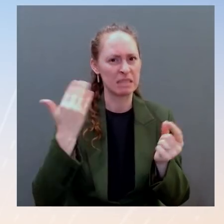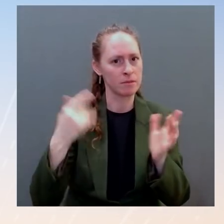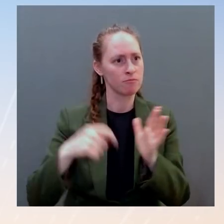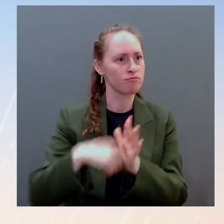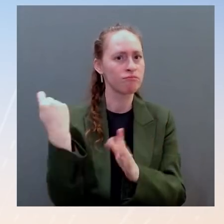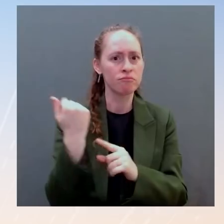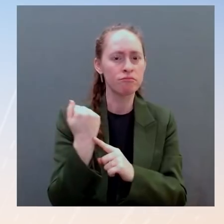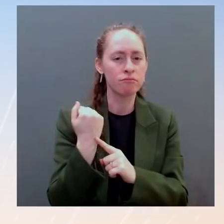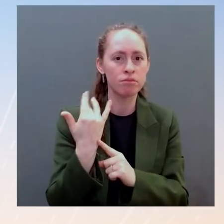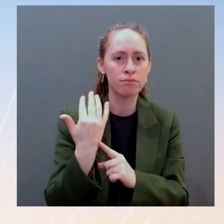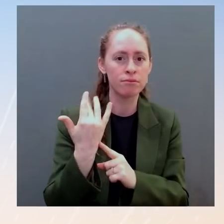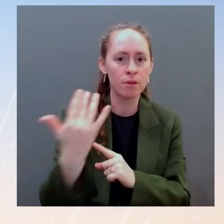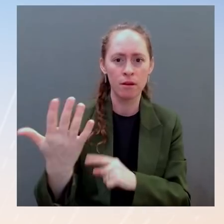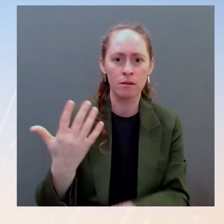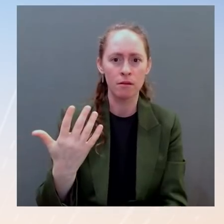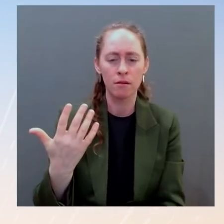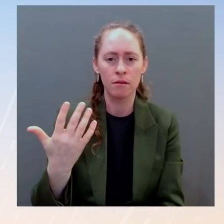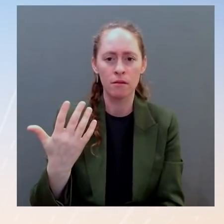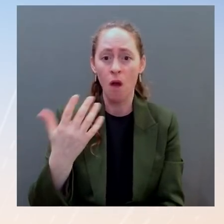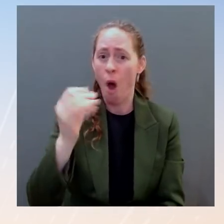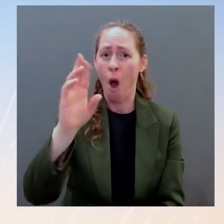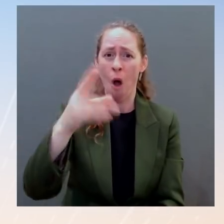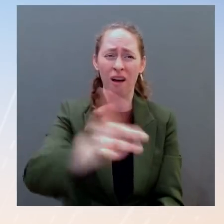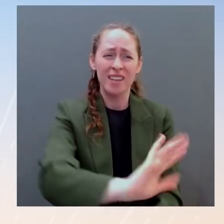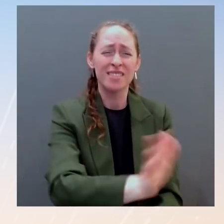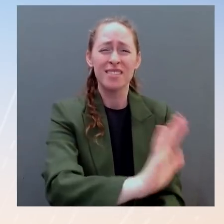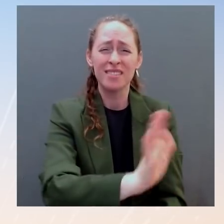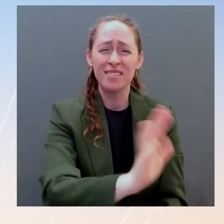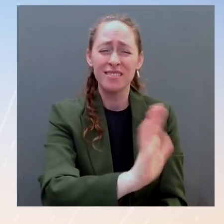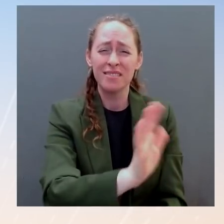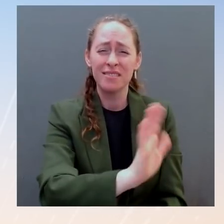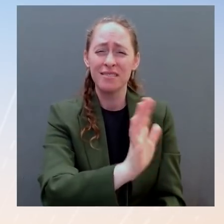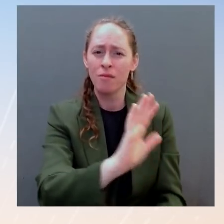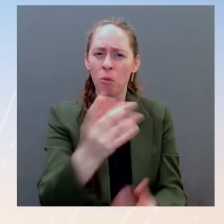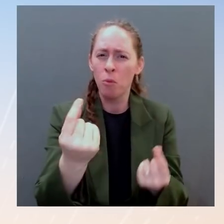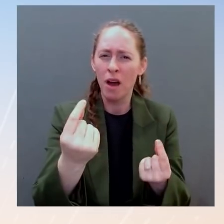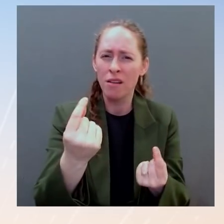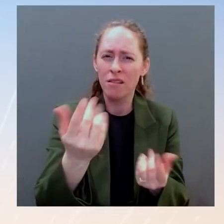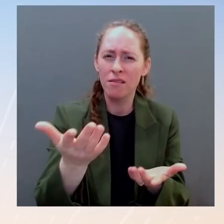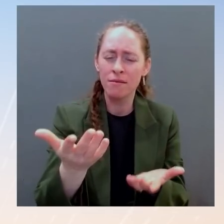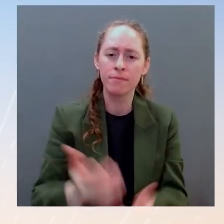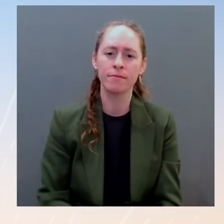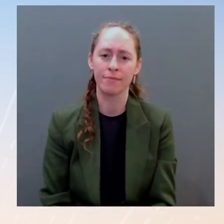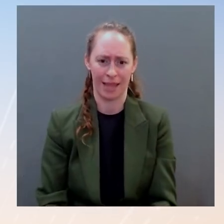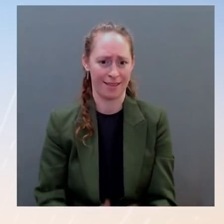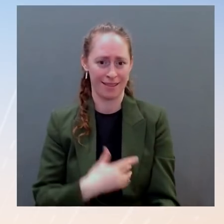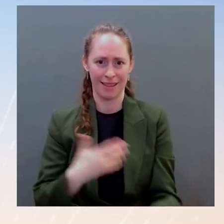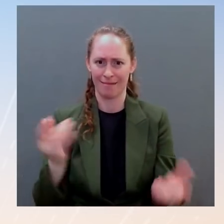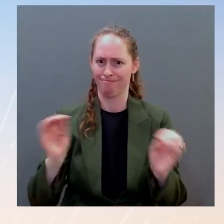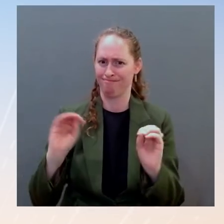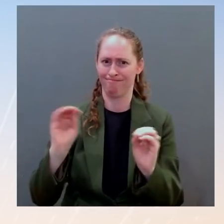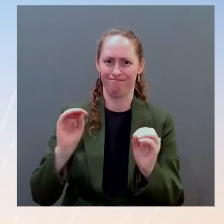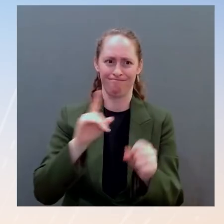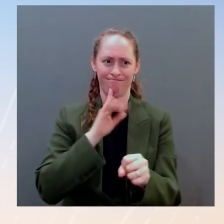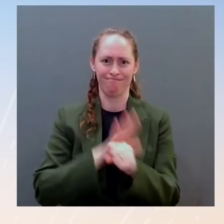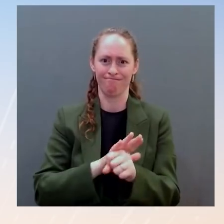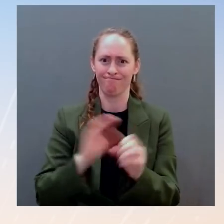we don't have any confirmation of that. Ukraine is defending their own country, so I'm just not going to speak to a hypothetical. The Press: Yeah, no, I'm not asking for confirmation on things that have happened.